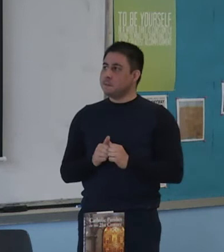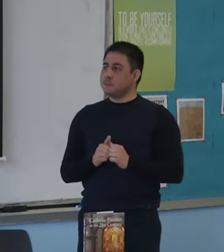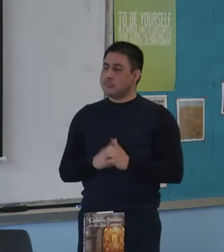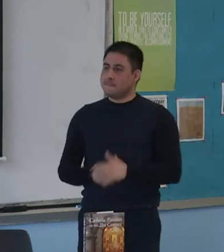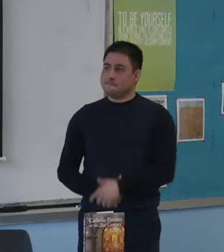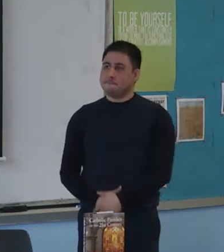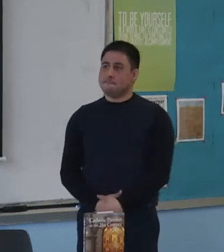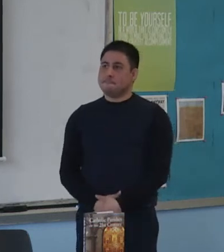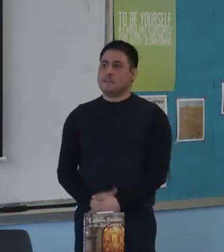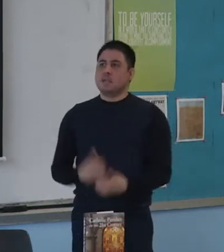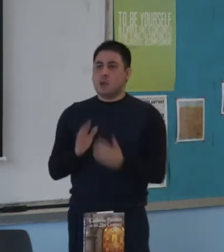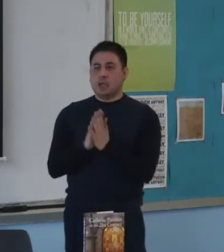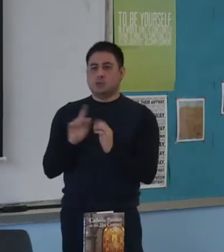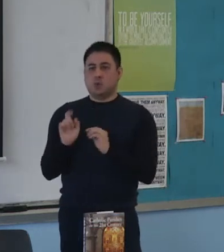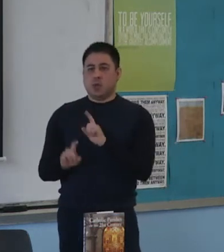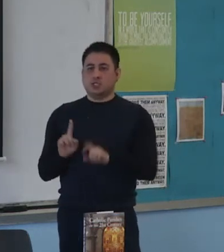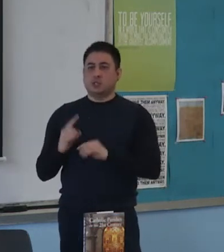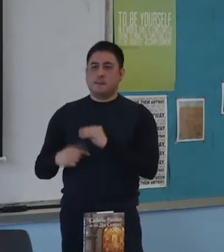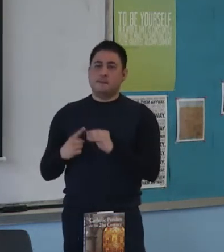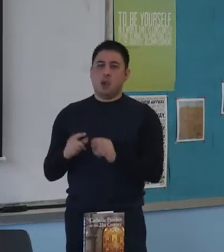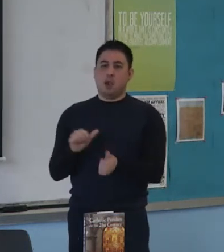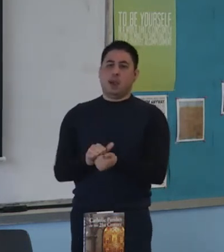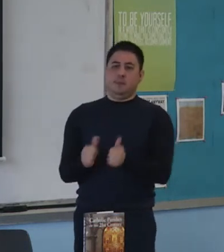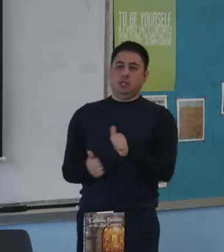We're asking in questions about accommodations for Sacrament parish